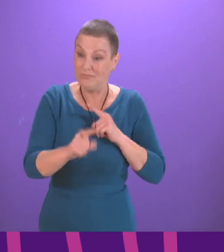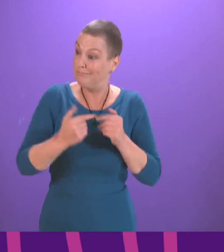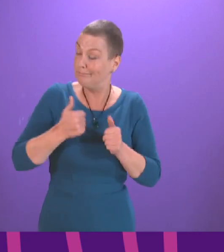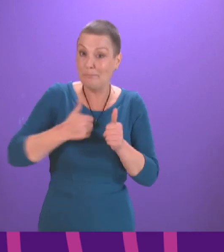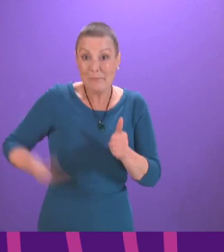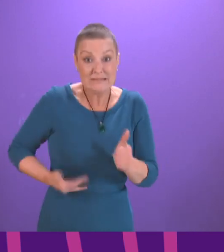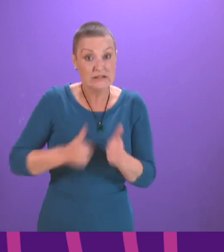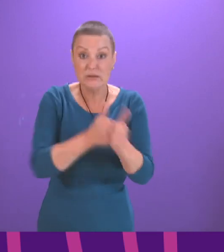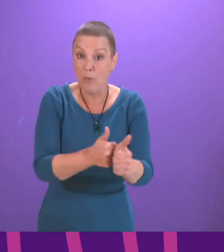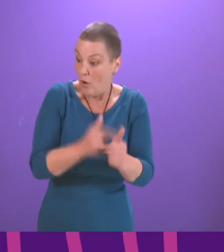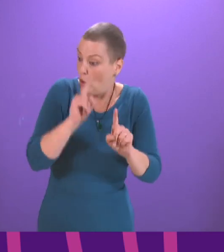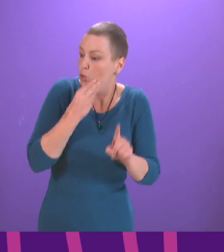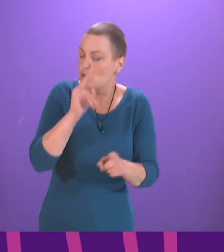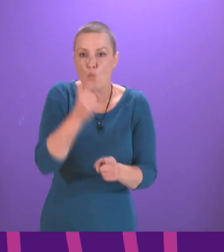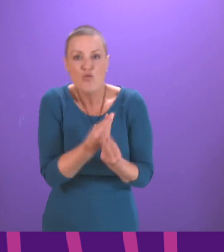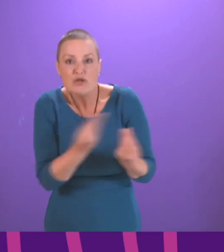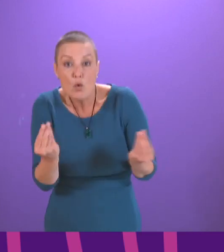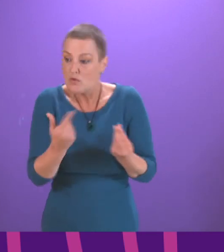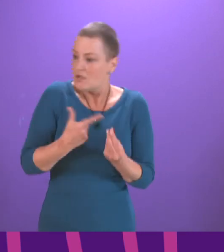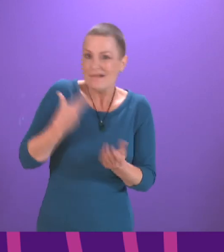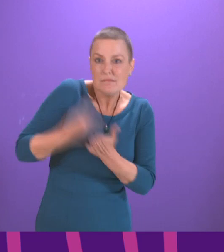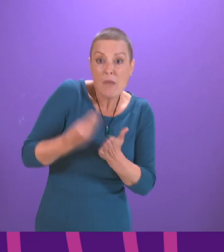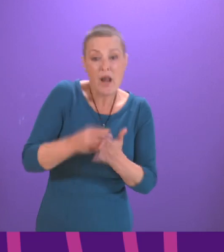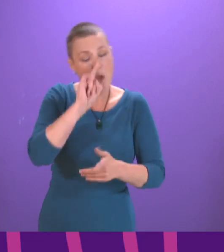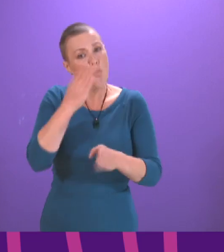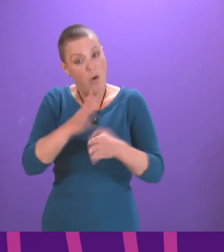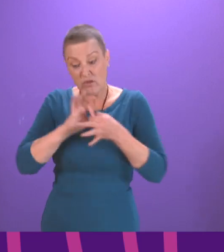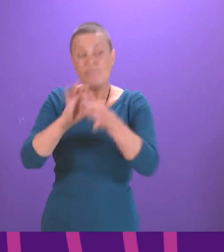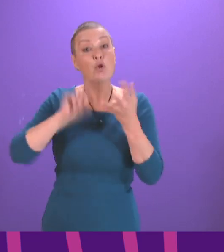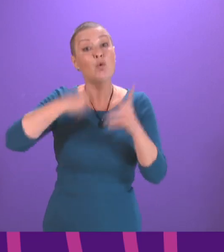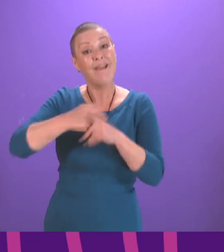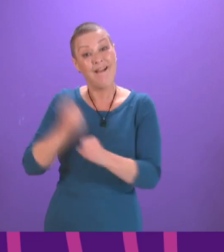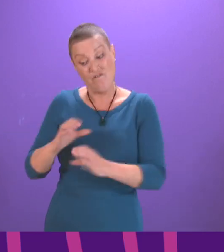available, and we will continue to work with the UK Government to extend that further.